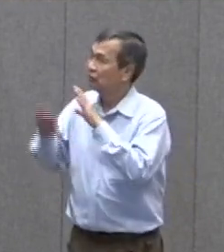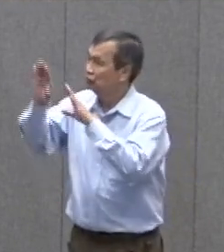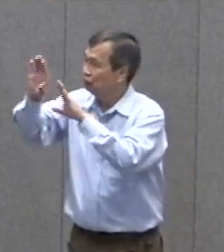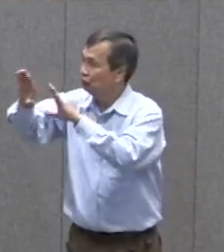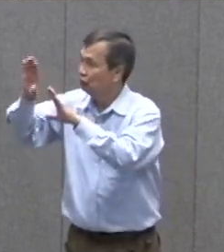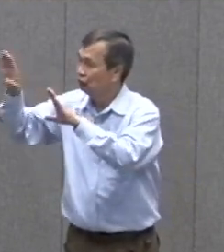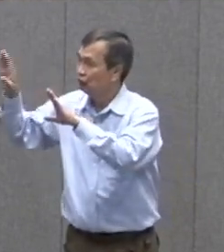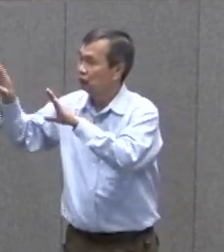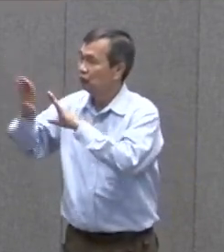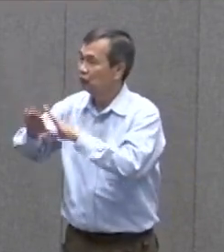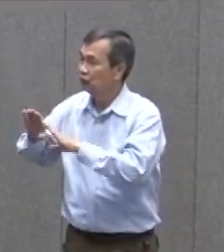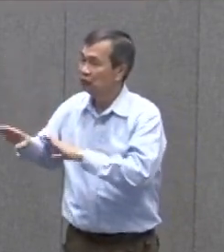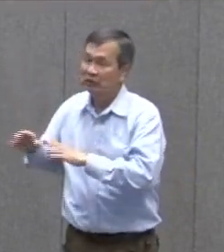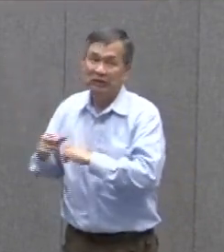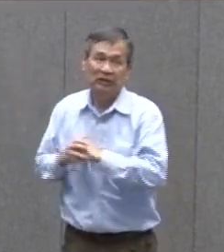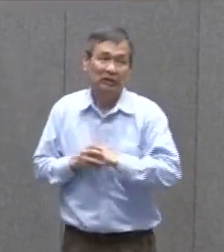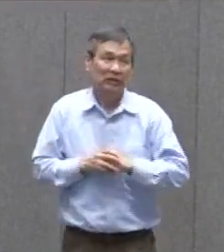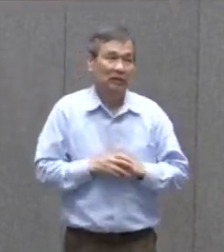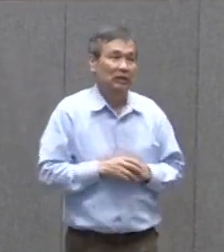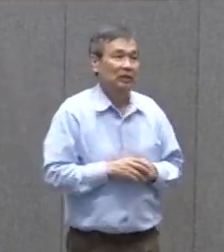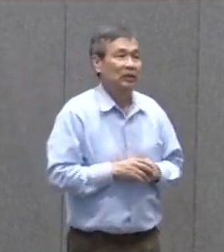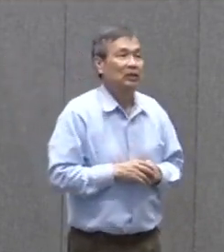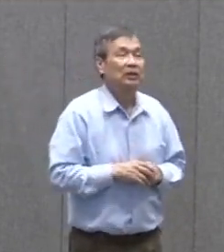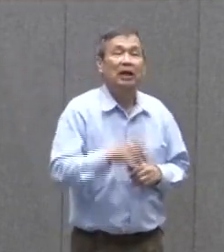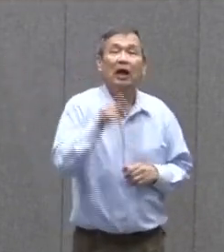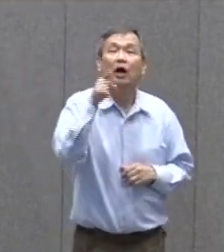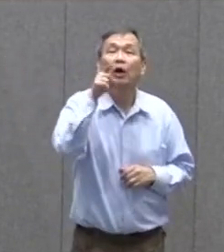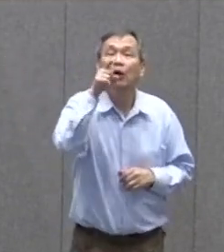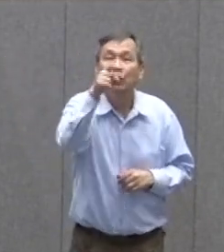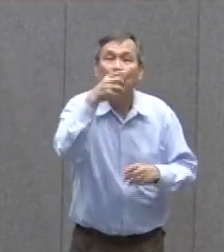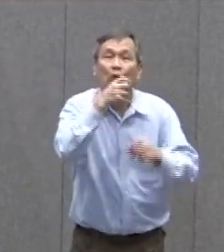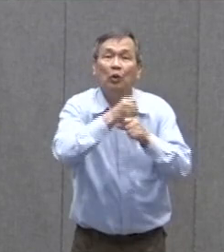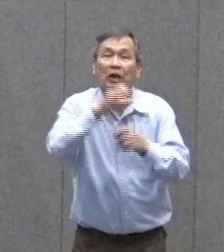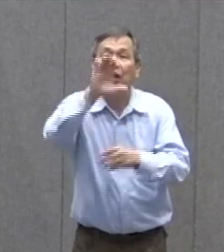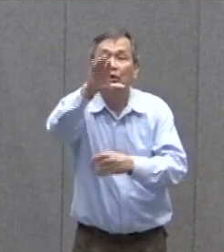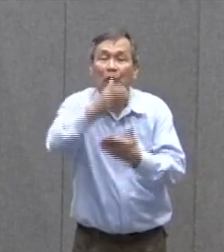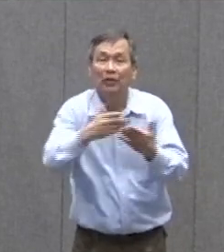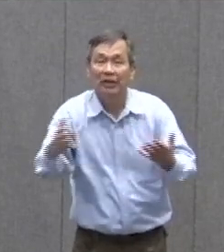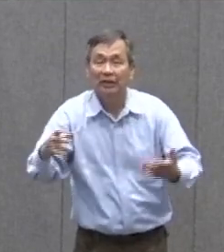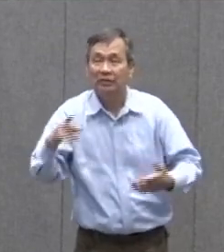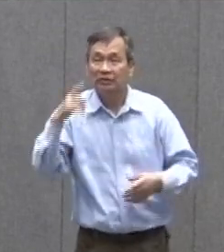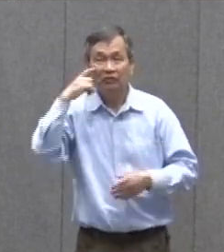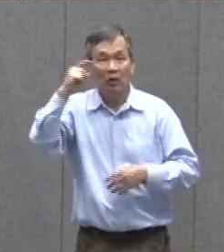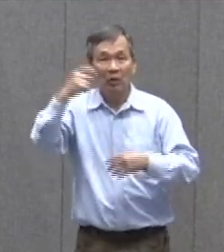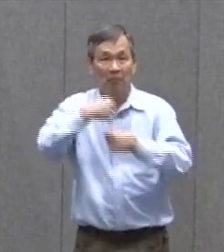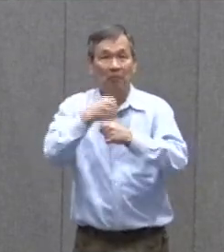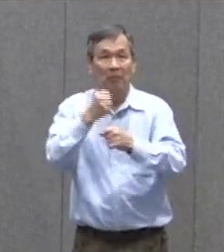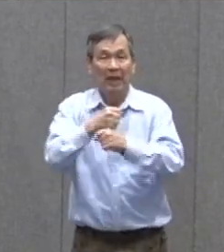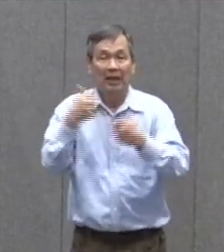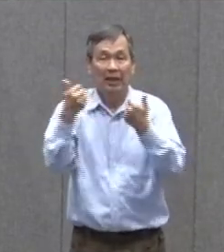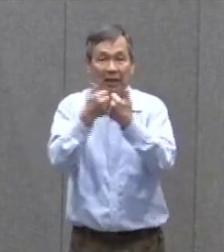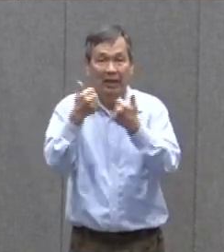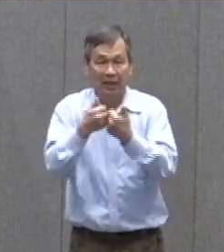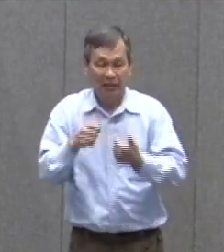is to get some of our supplies ready. Today you're going to need a pencil, a pair of scissors.